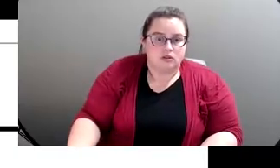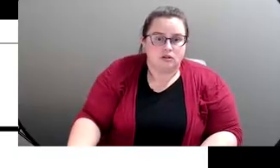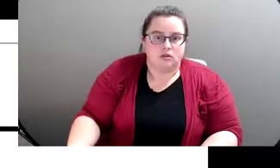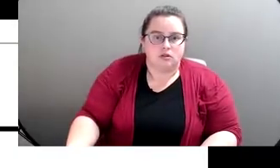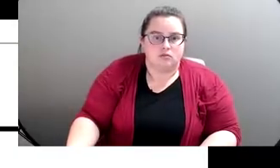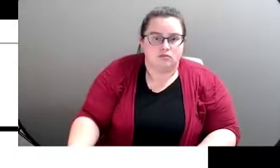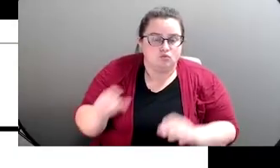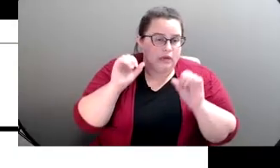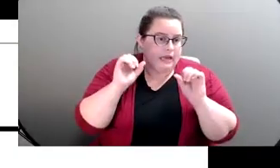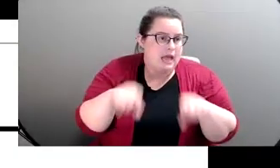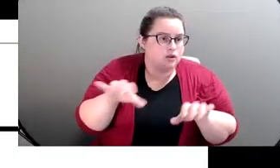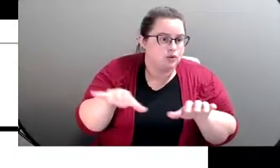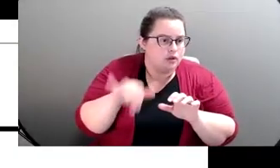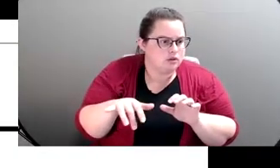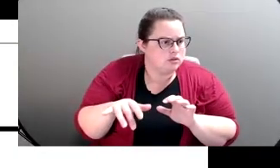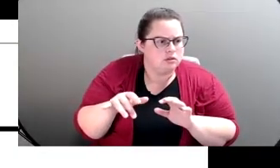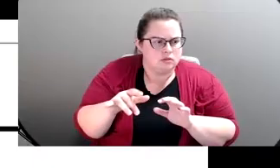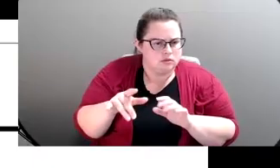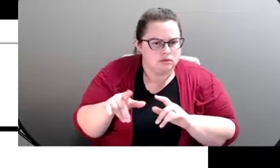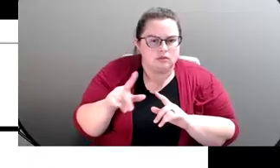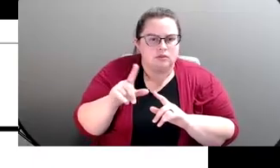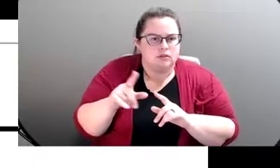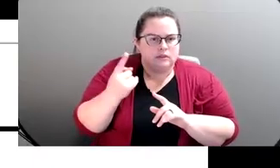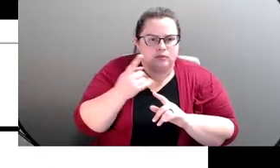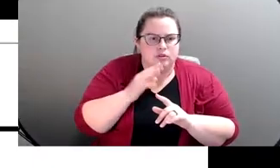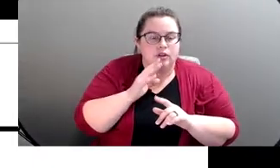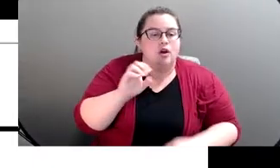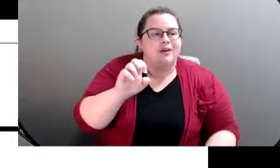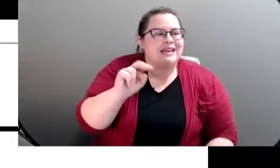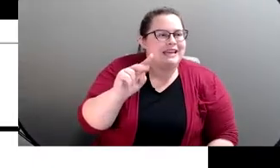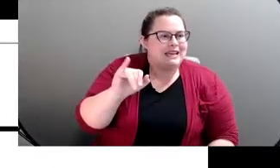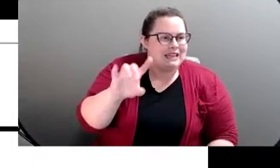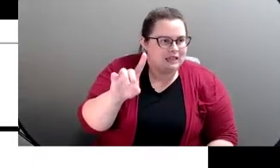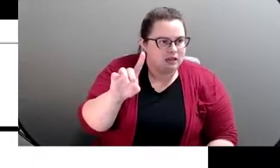Now when you do... Sue, I'm sorry, it’s Enid, I have a question on this because I do this.